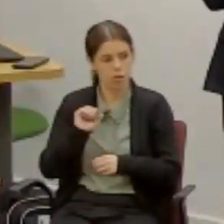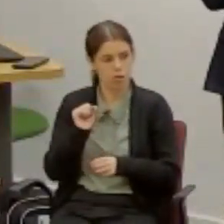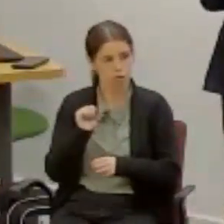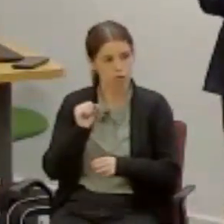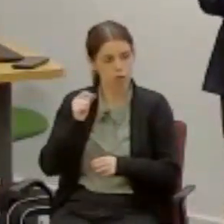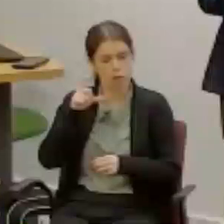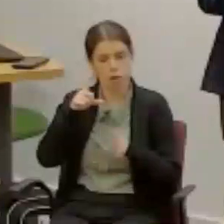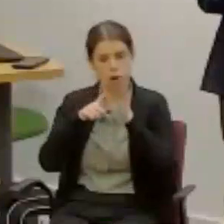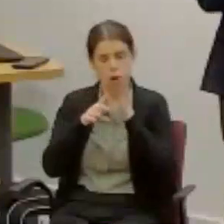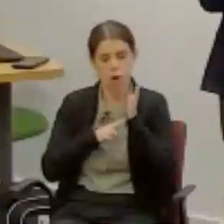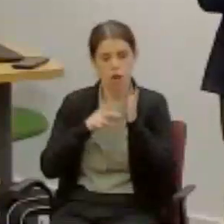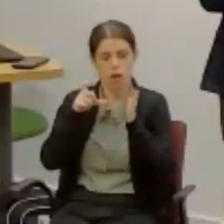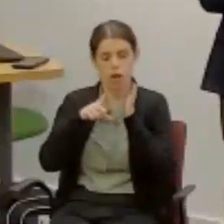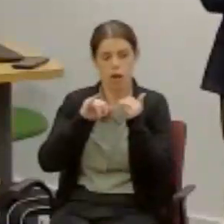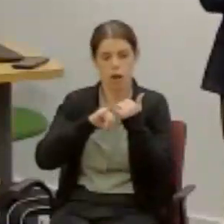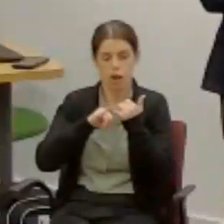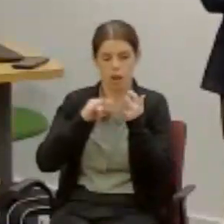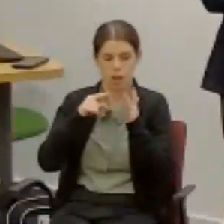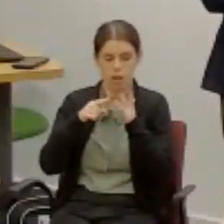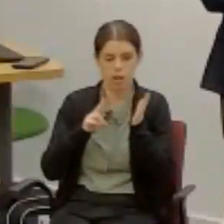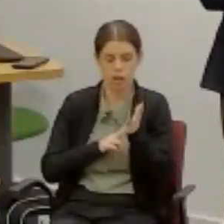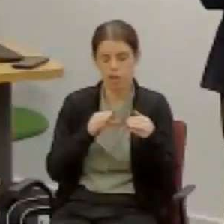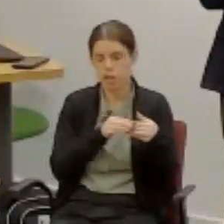The UK concussion guidance kind of caught up with that in last year.